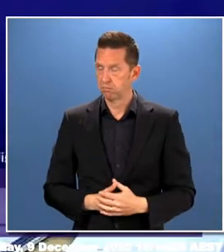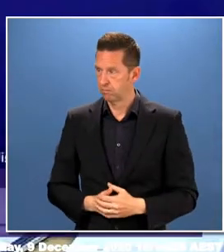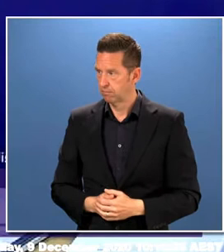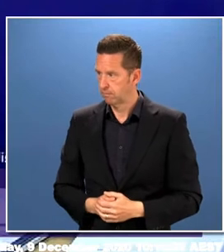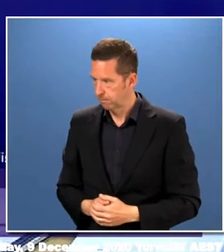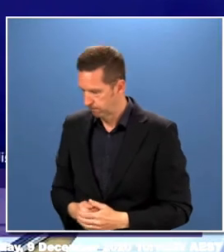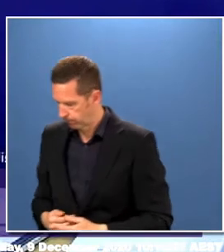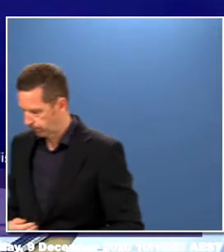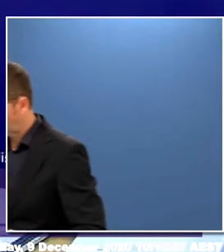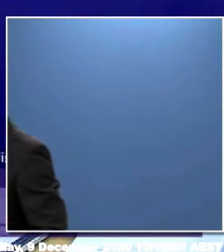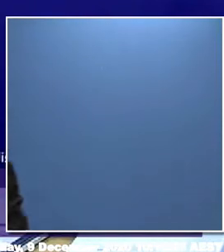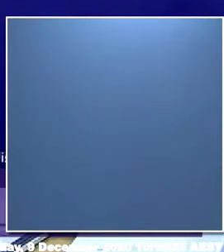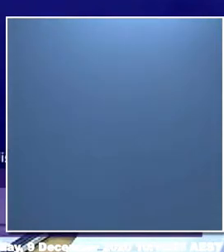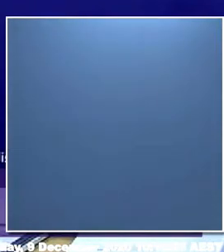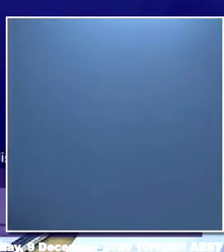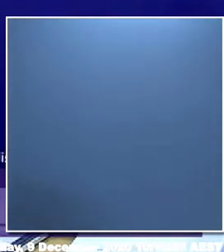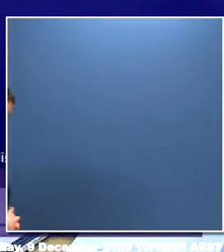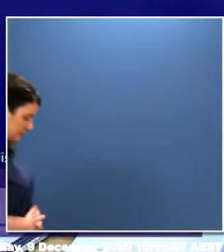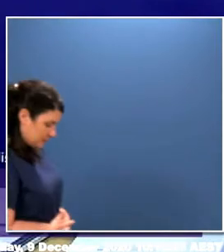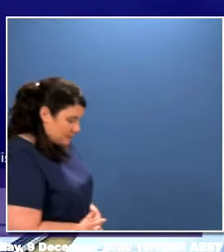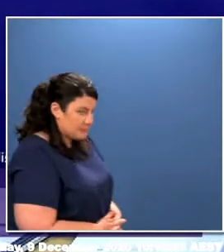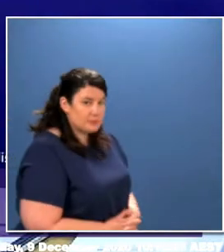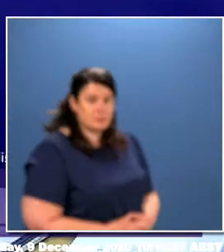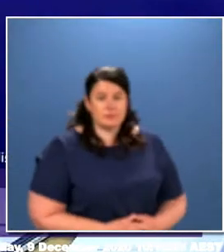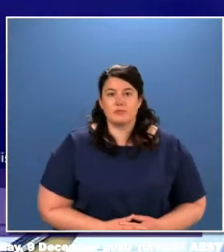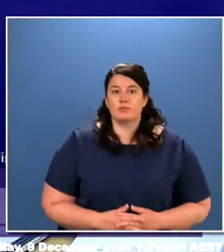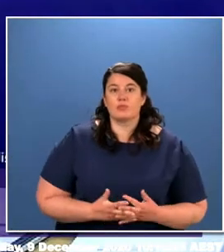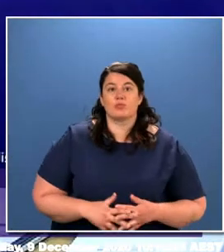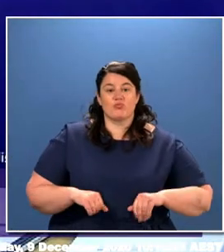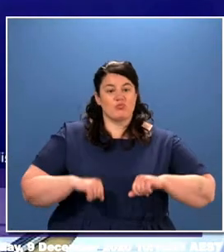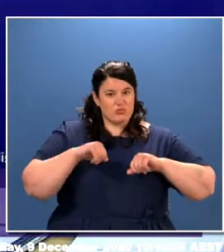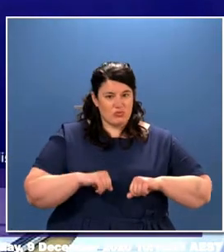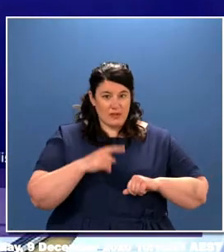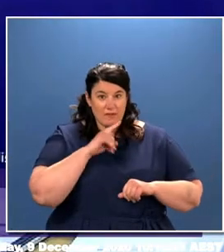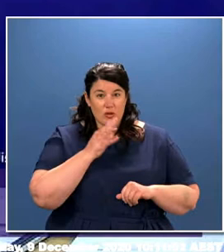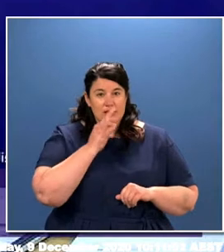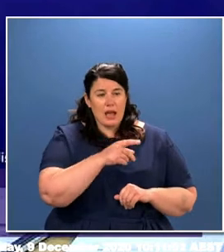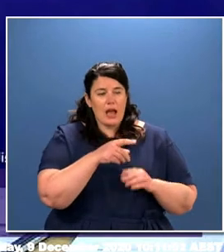Thank you very much. I will first ask Commissioner Galbally who is in Melbourne whether she